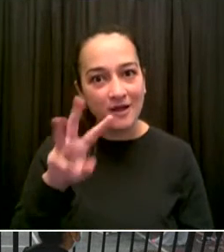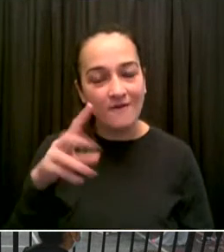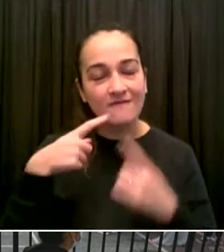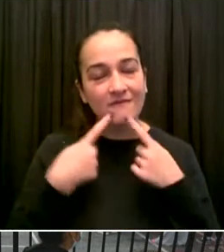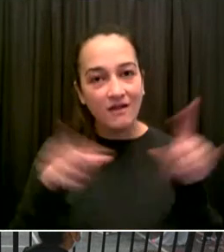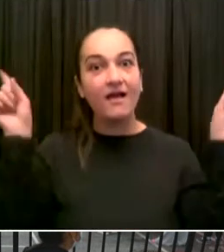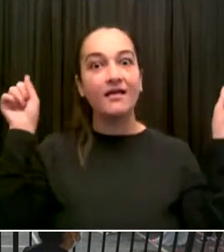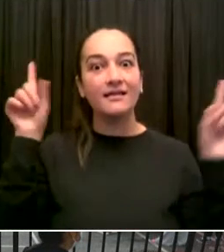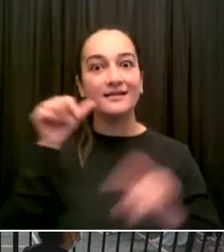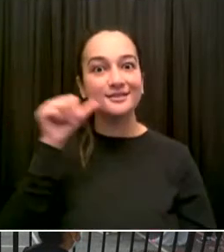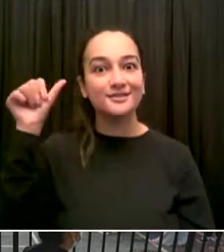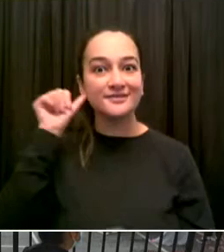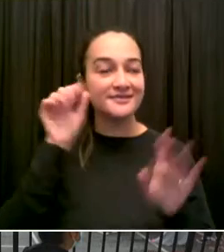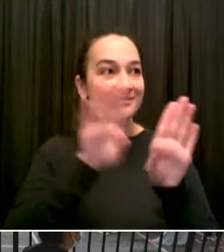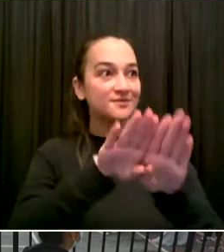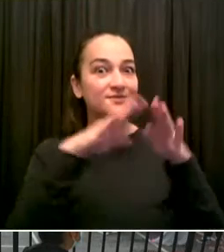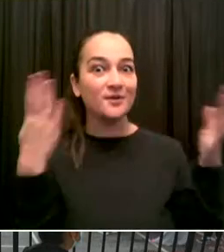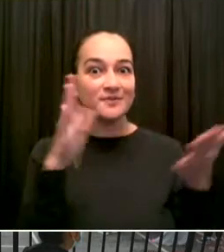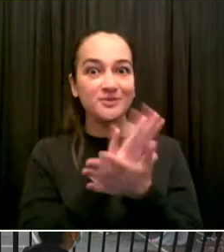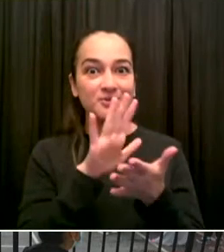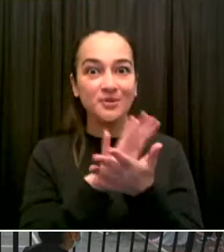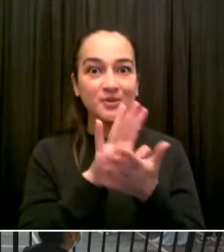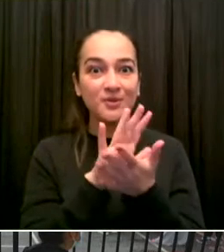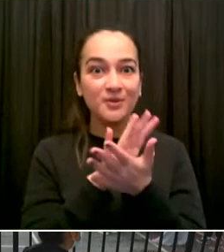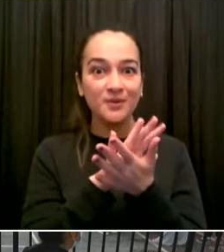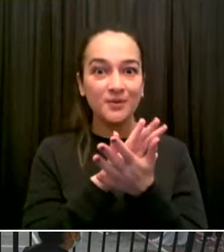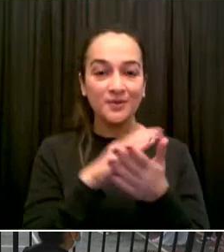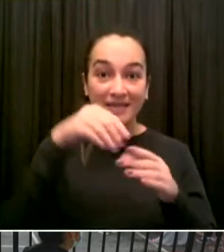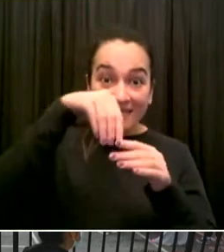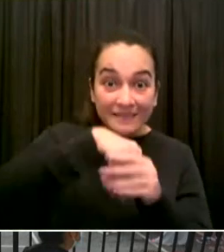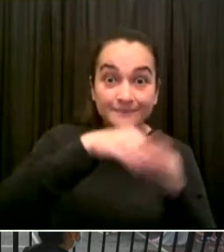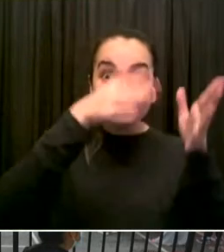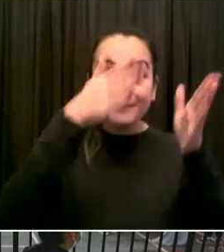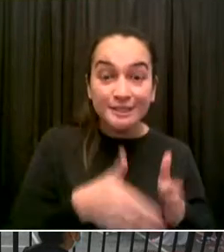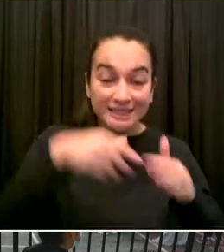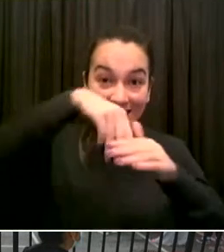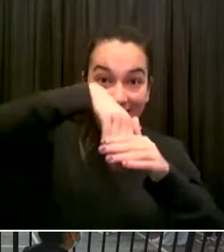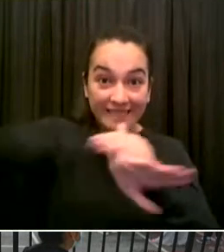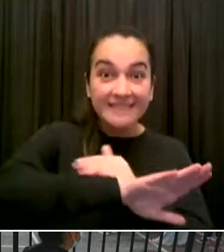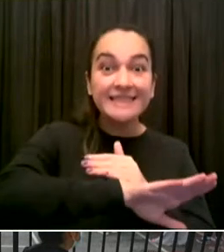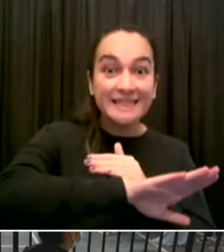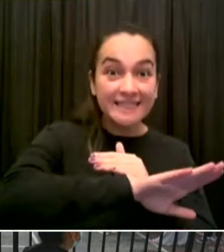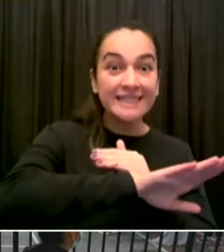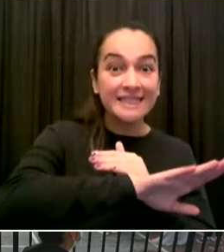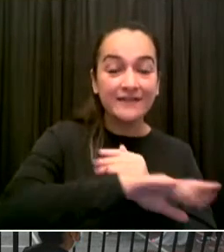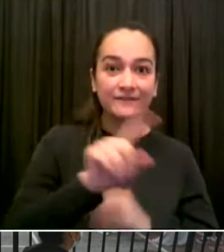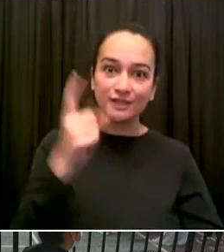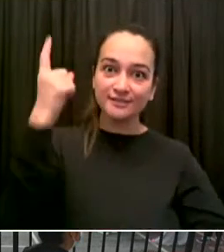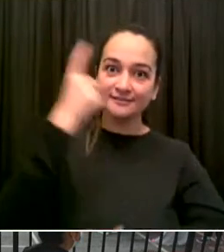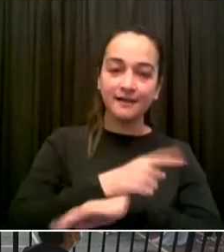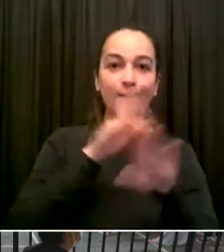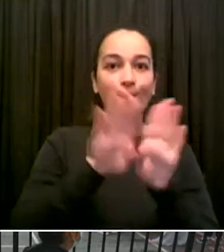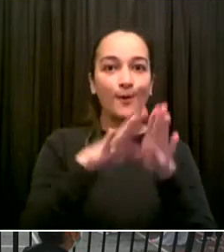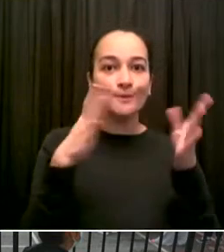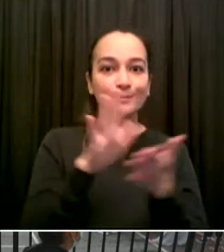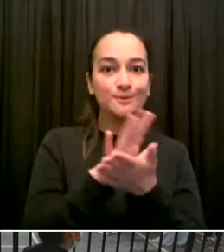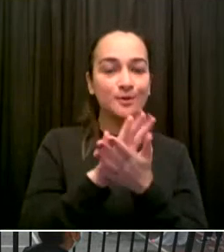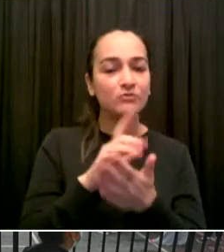YOU CANNOT OVERSTATE HOW